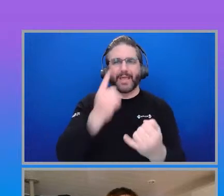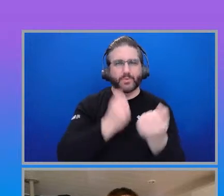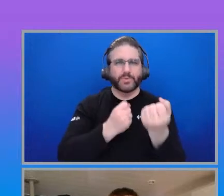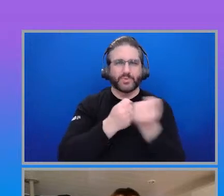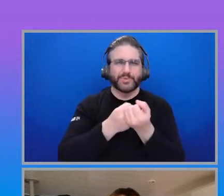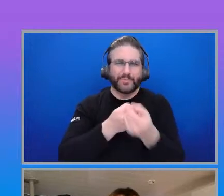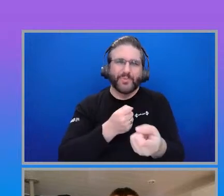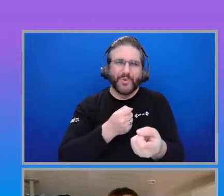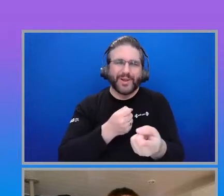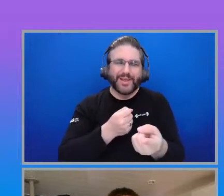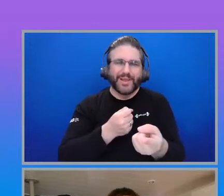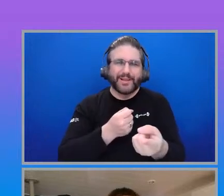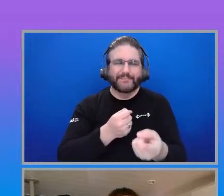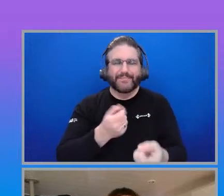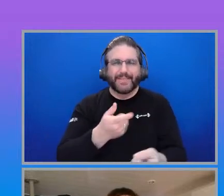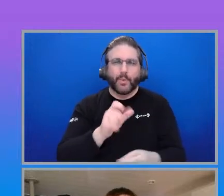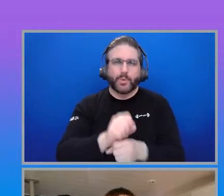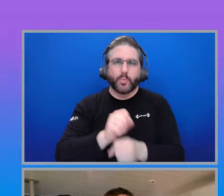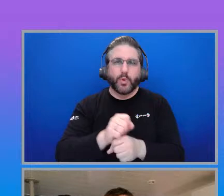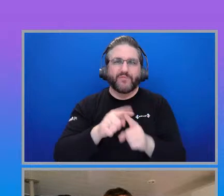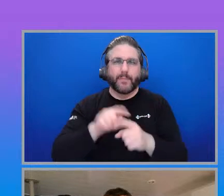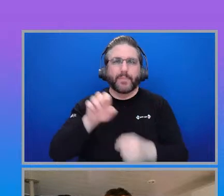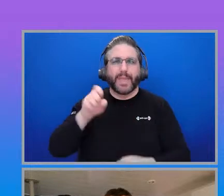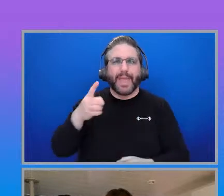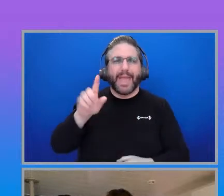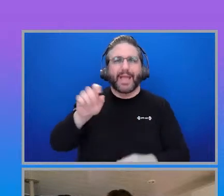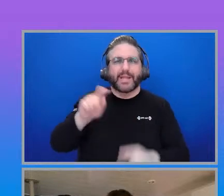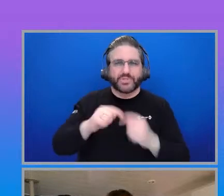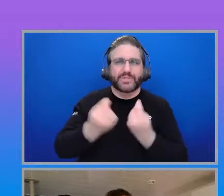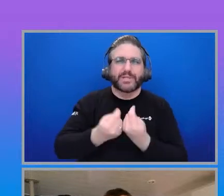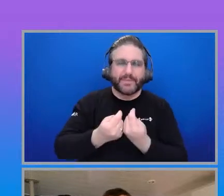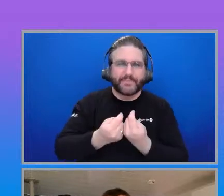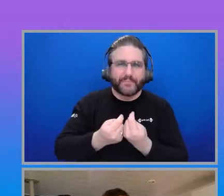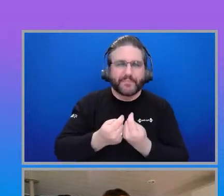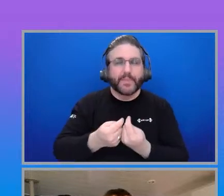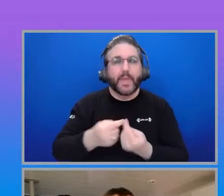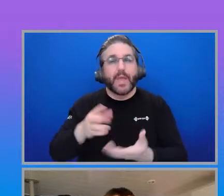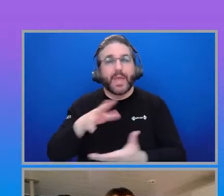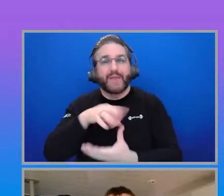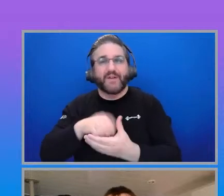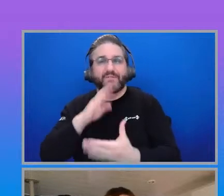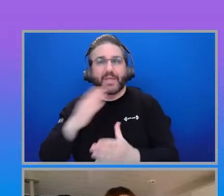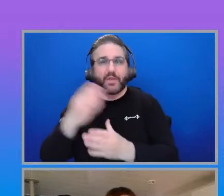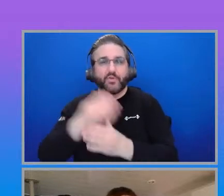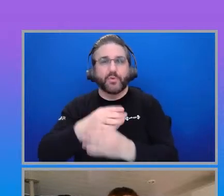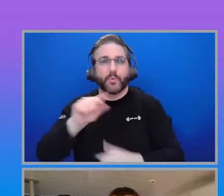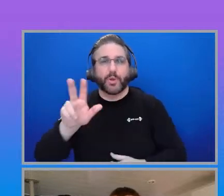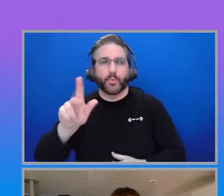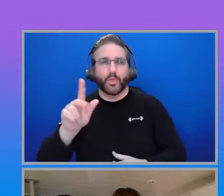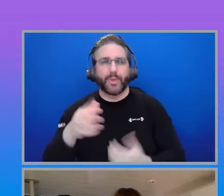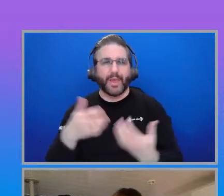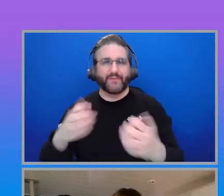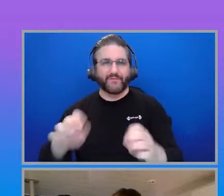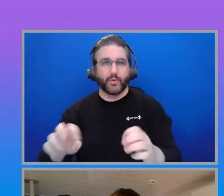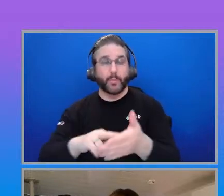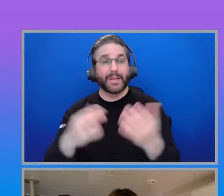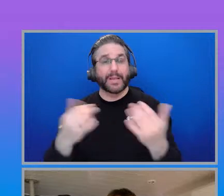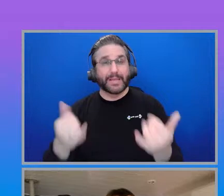that. The work there was done by the edge team, and it was part of the interrupt 2023 effort,